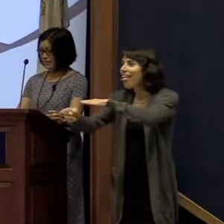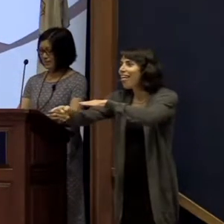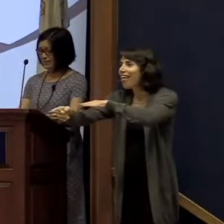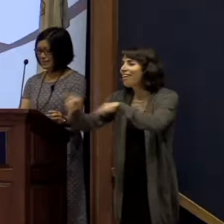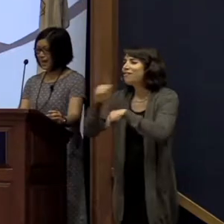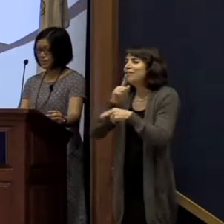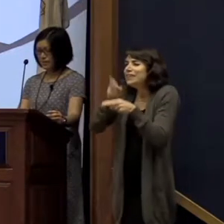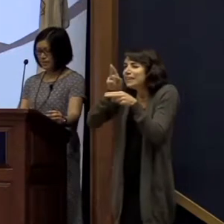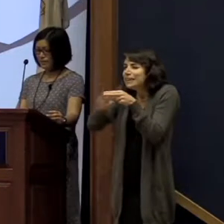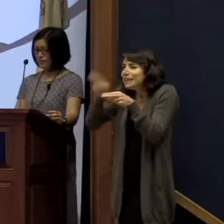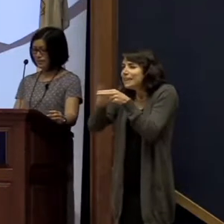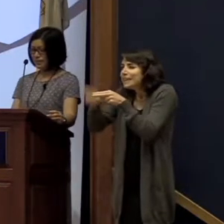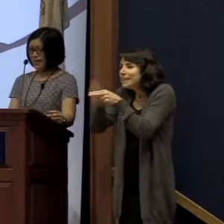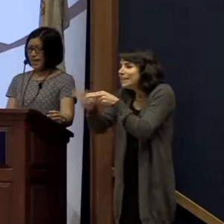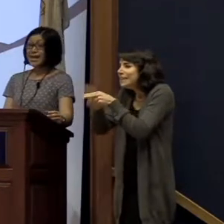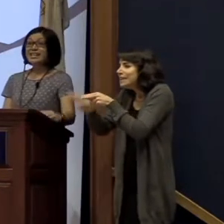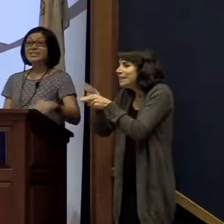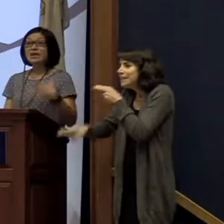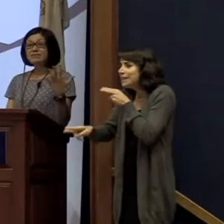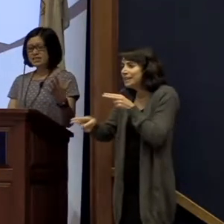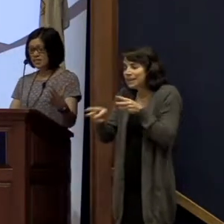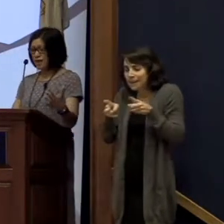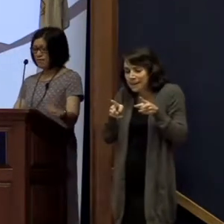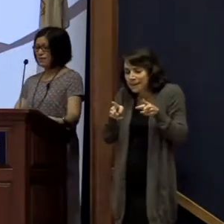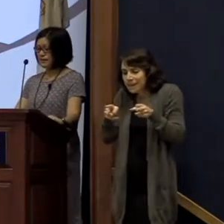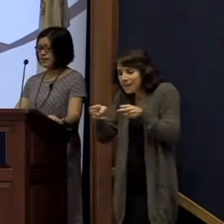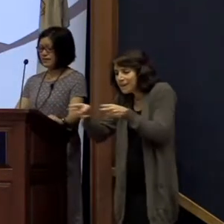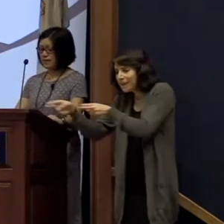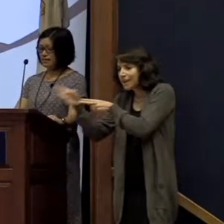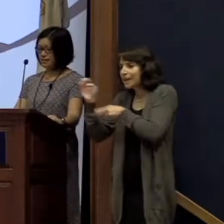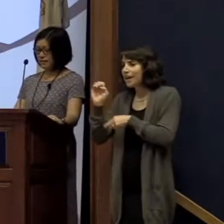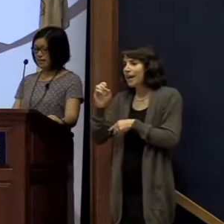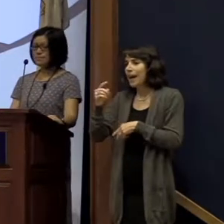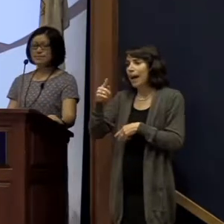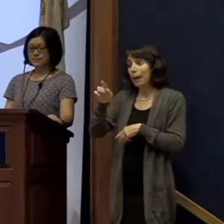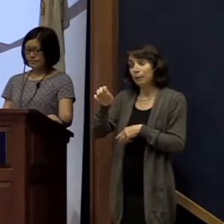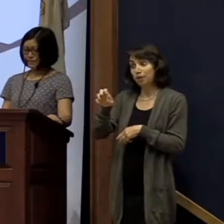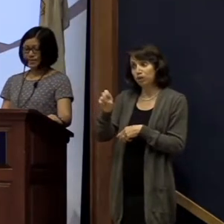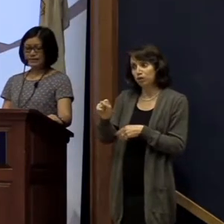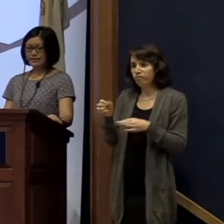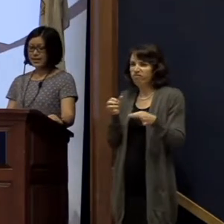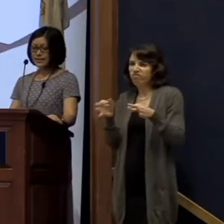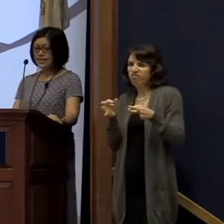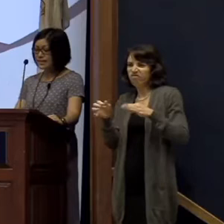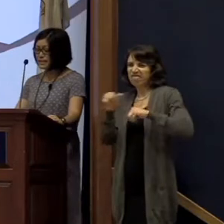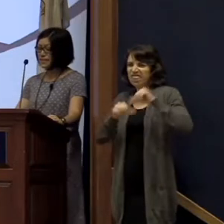I'm one of them and then you have the stuff that say science and STEM, like science kits and